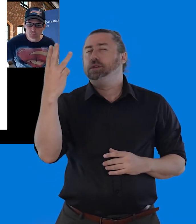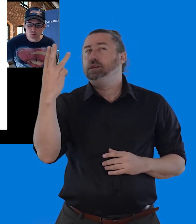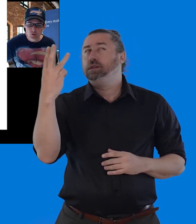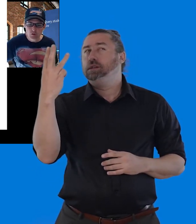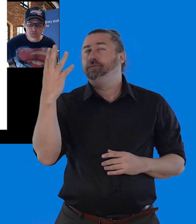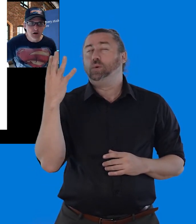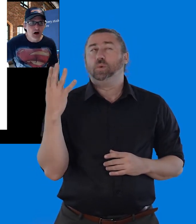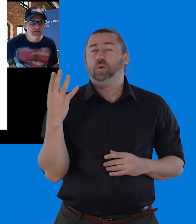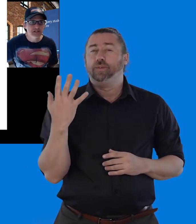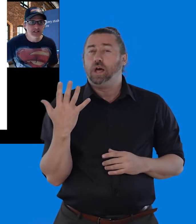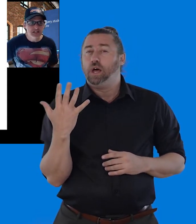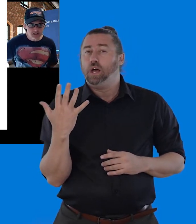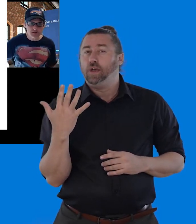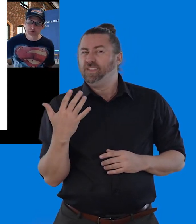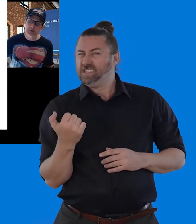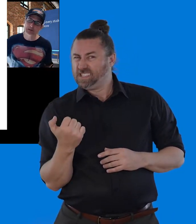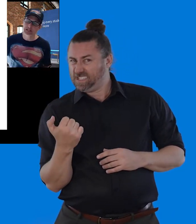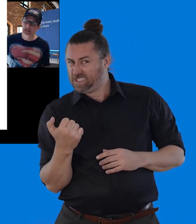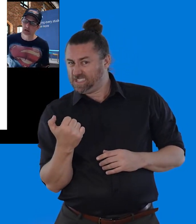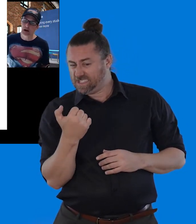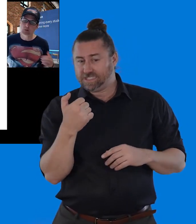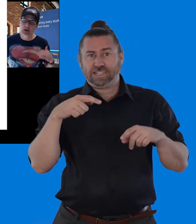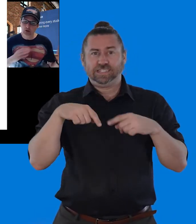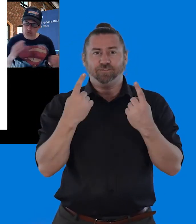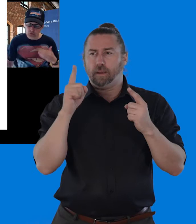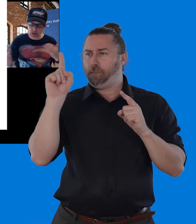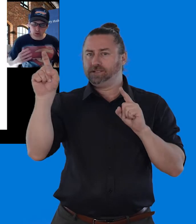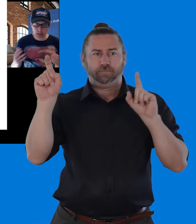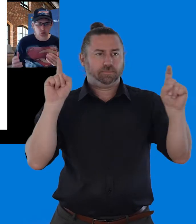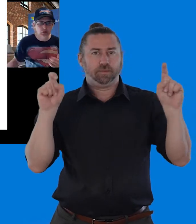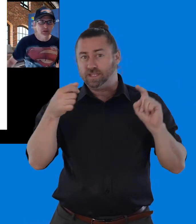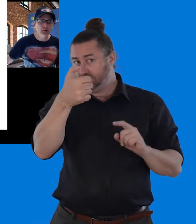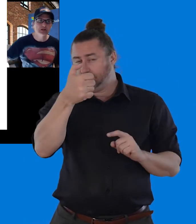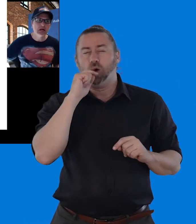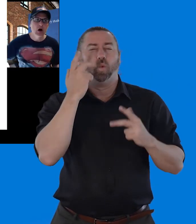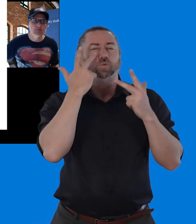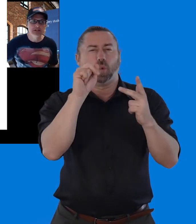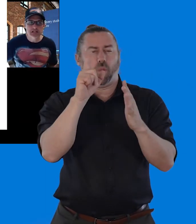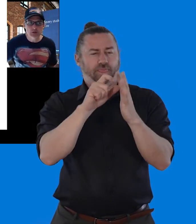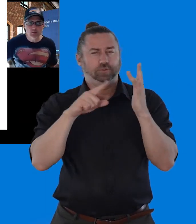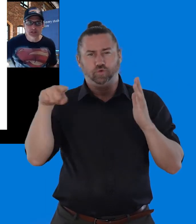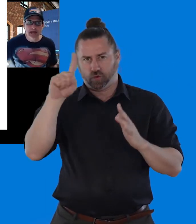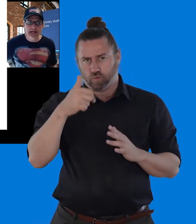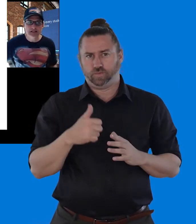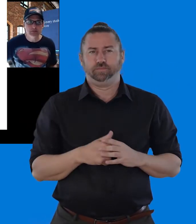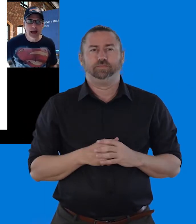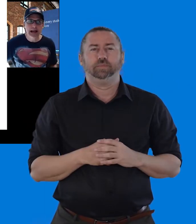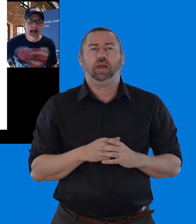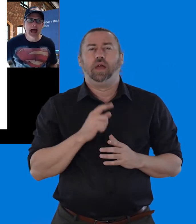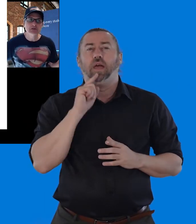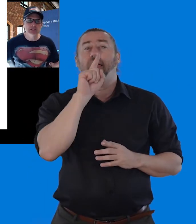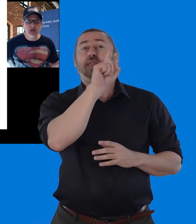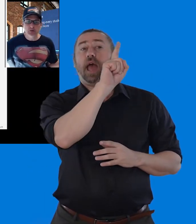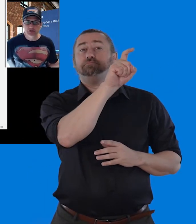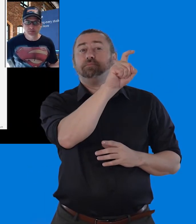four, five six different buttons here. Right? We're gonna go through them. We're gonna look at those. Obviously, this one will take us back outside of